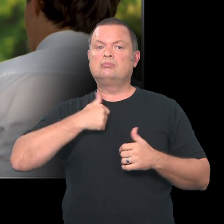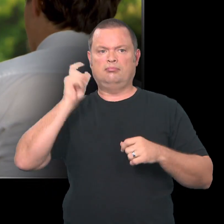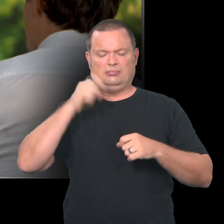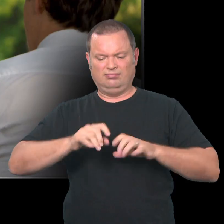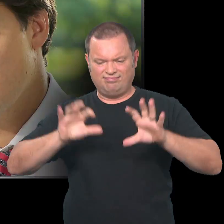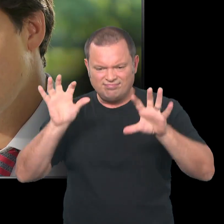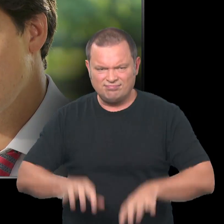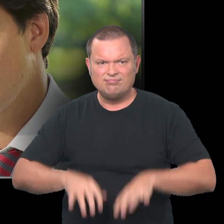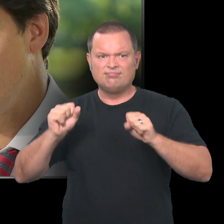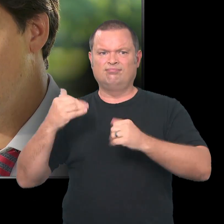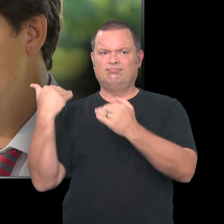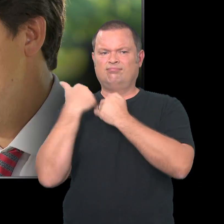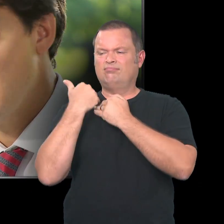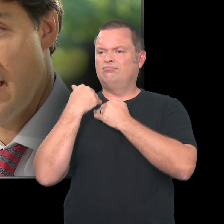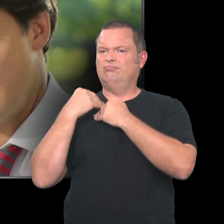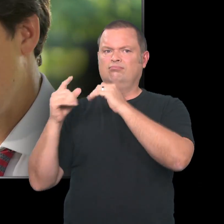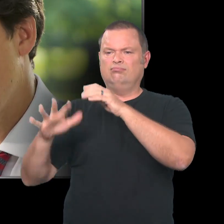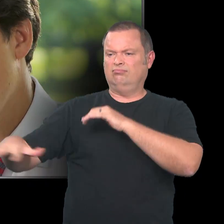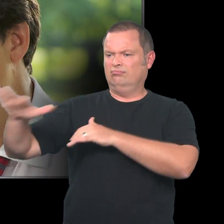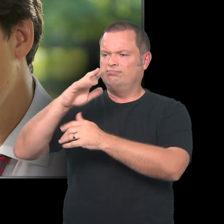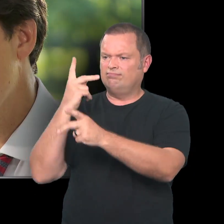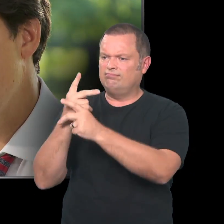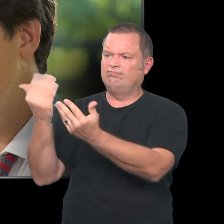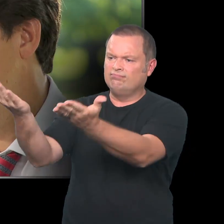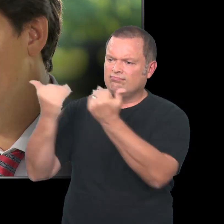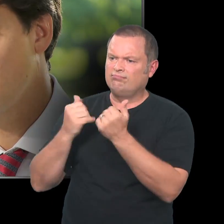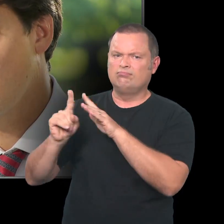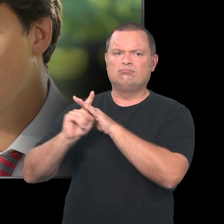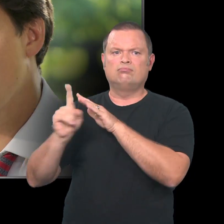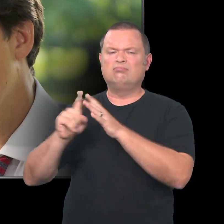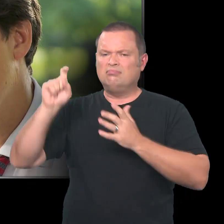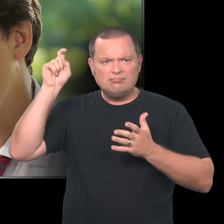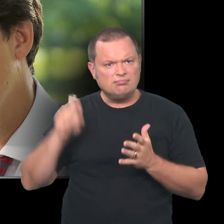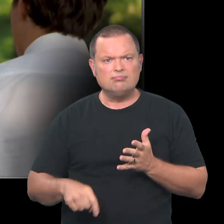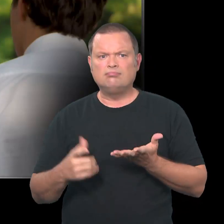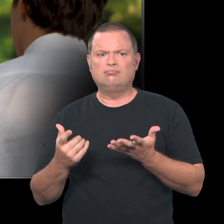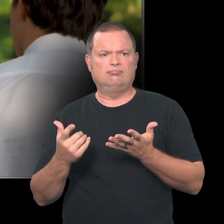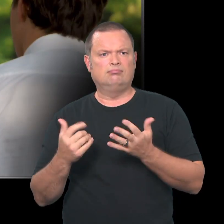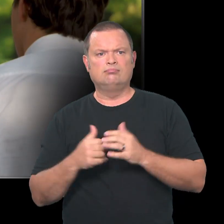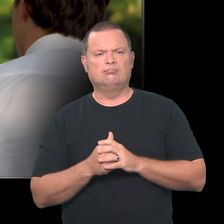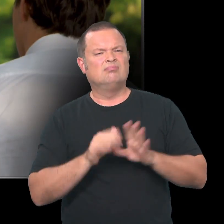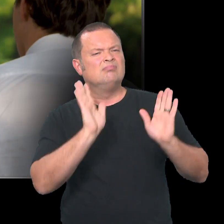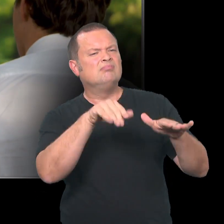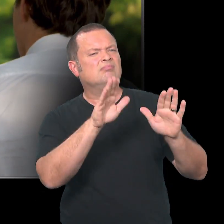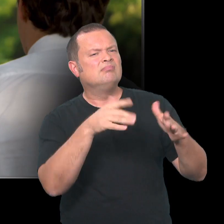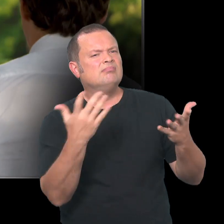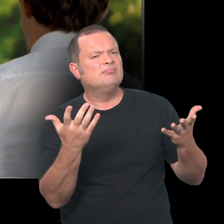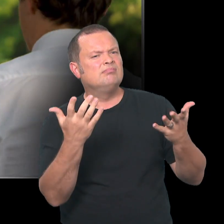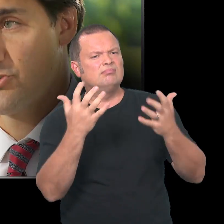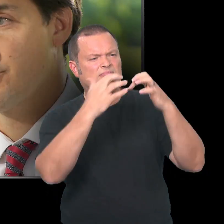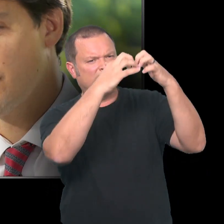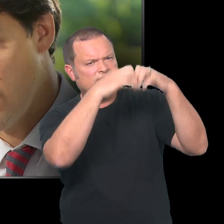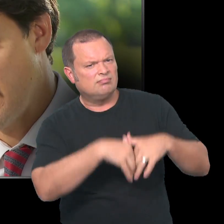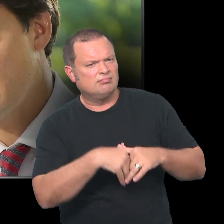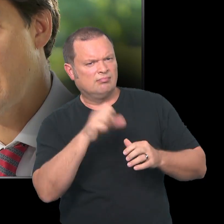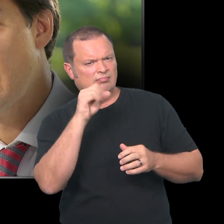that's going on, Canada needs to step up much more in terms of refugees, accepting more into Canada. We've talked about 25,000--